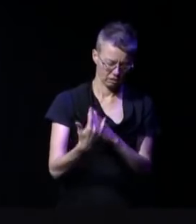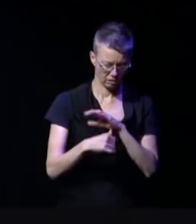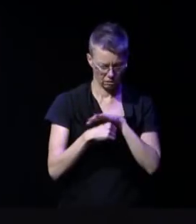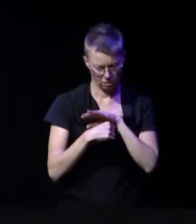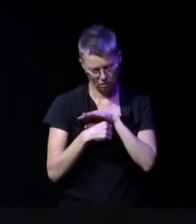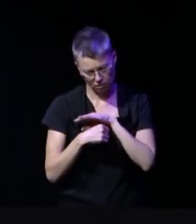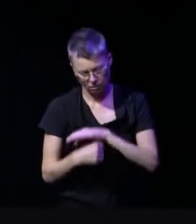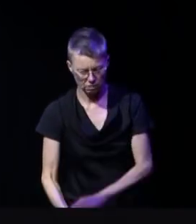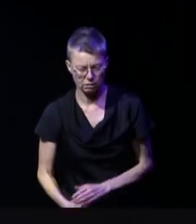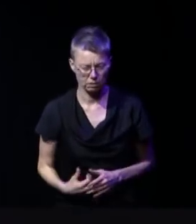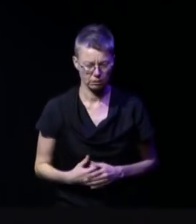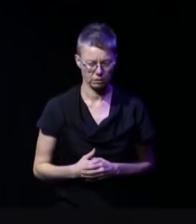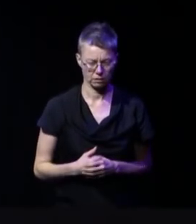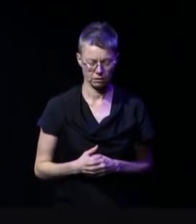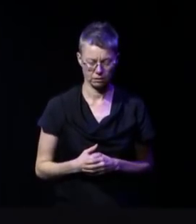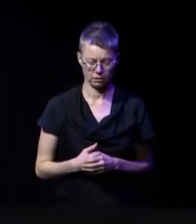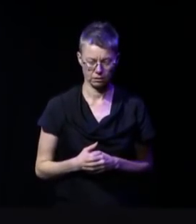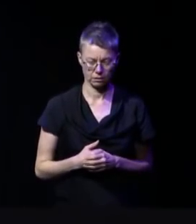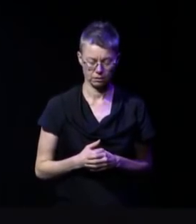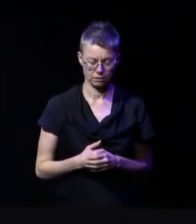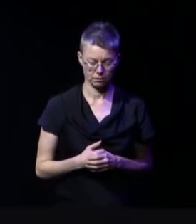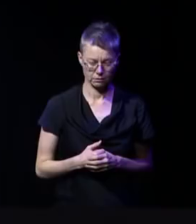raze beauty, leave nothing?